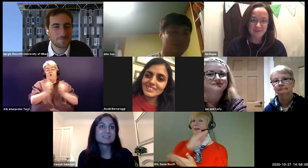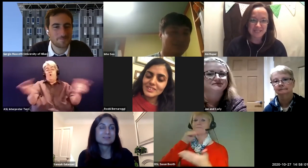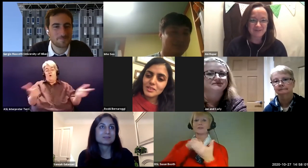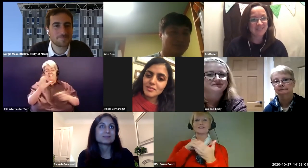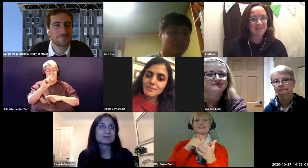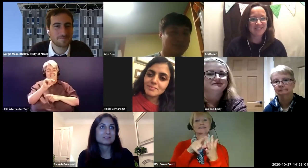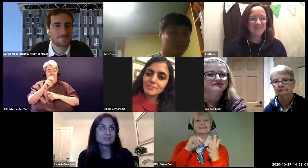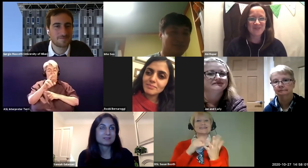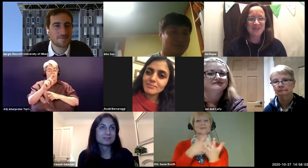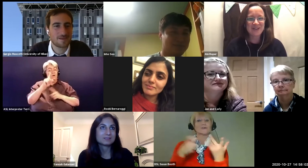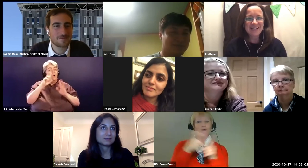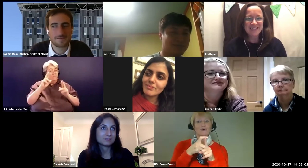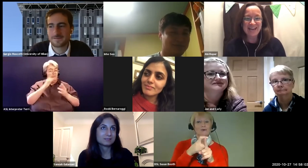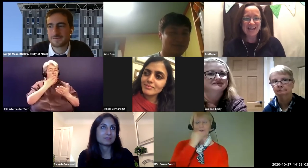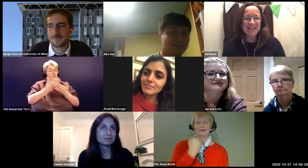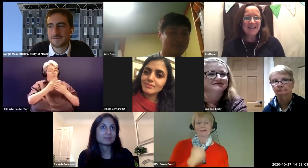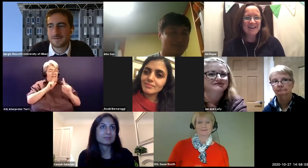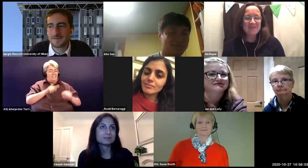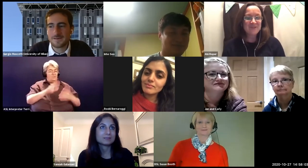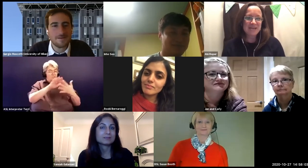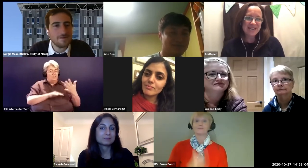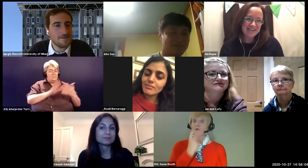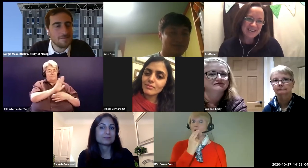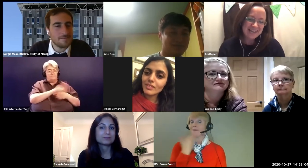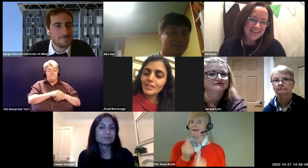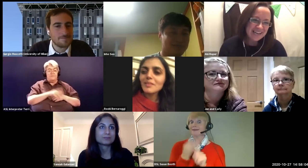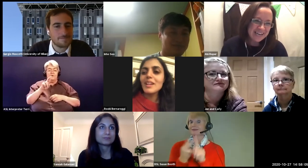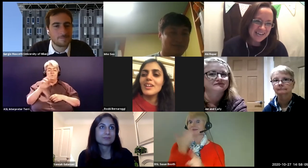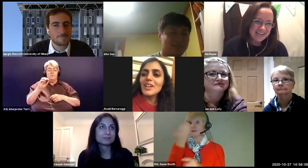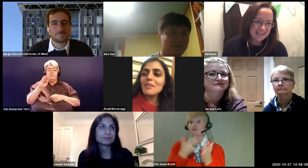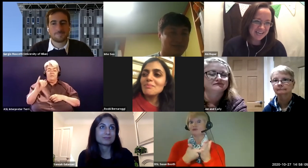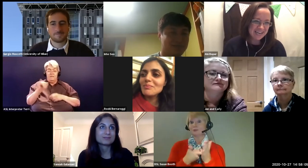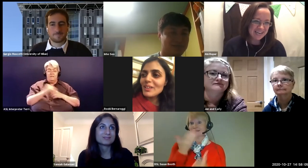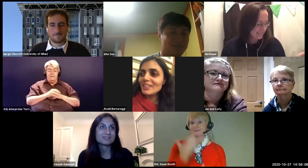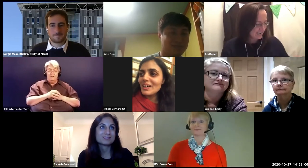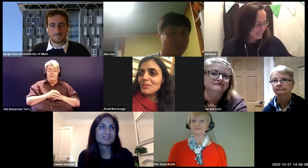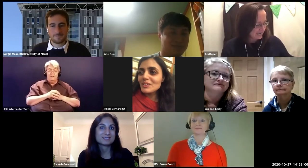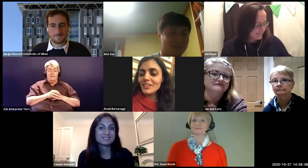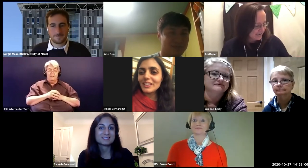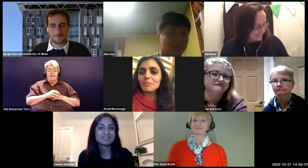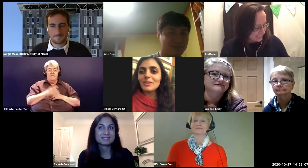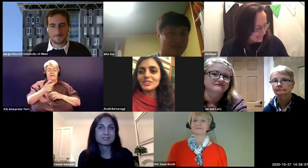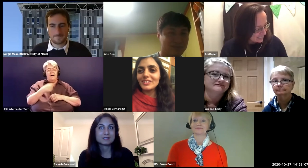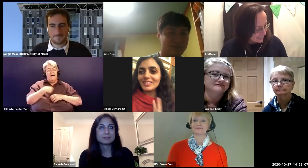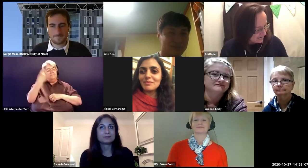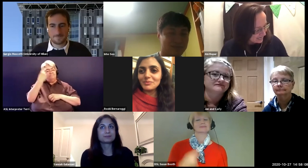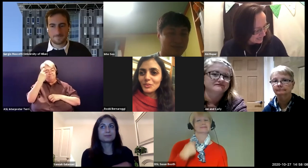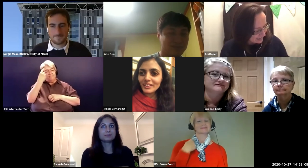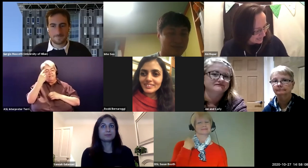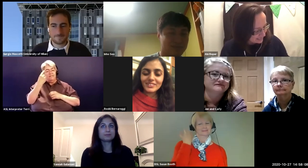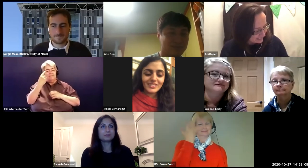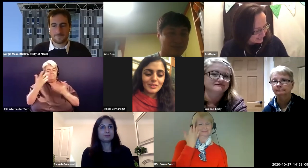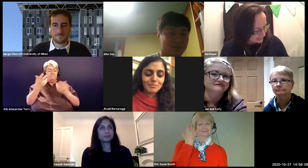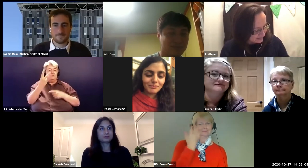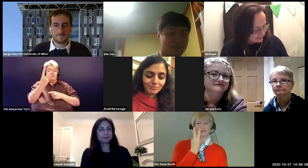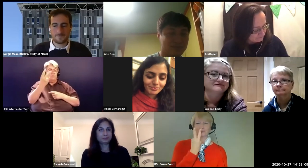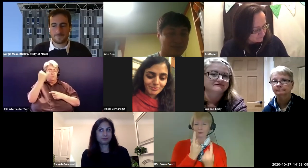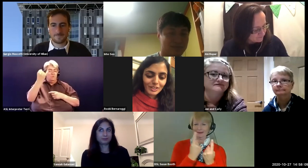we'll get some nice answers for you there uh Roobi um well I was thinking about um two things um